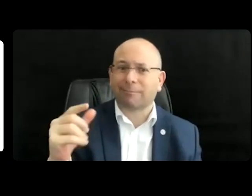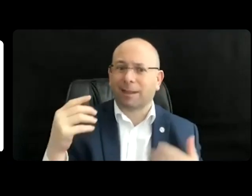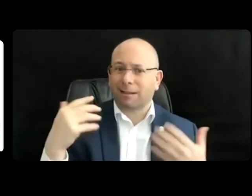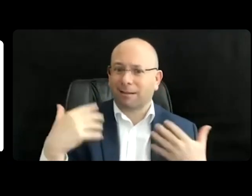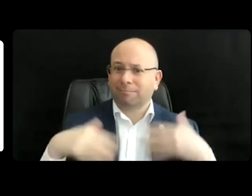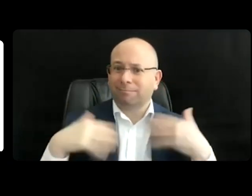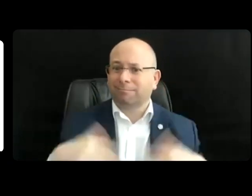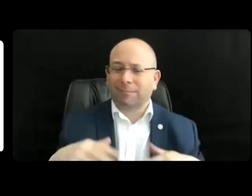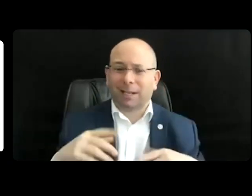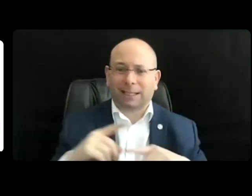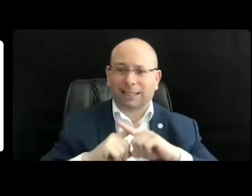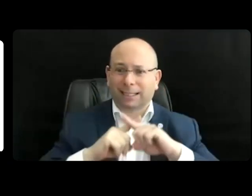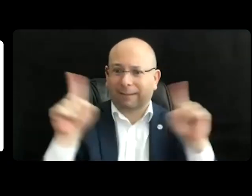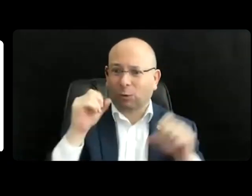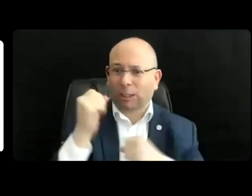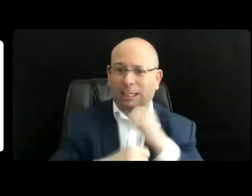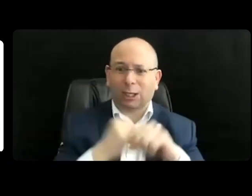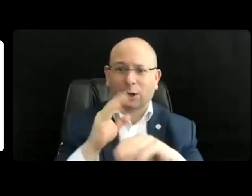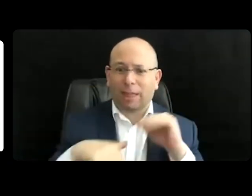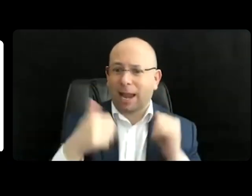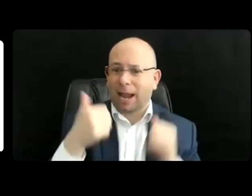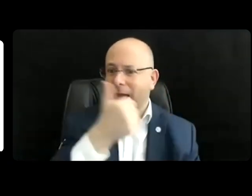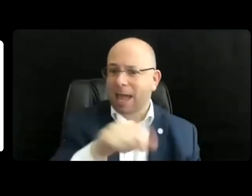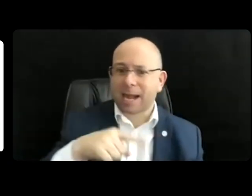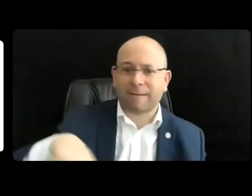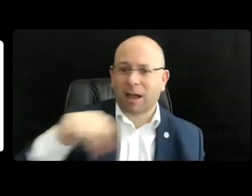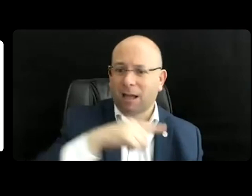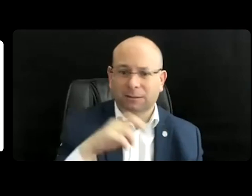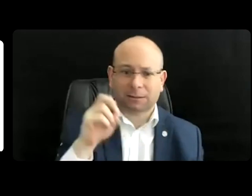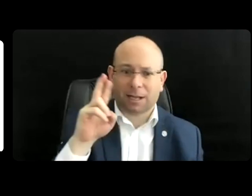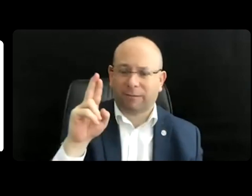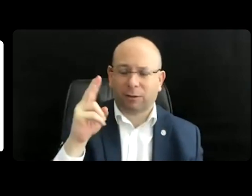have screeched to a different place here in the year 2020.